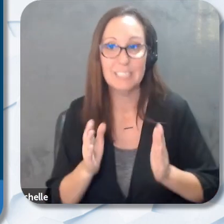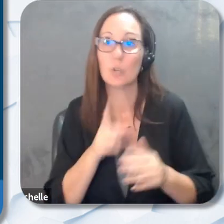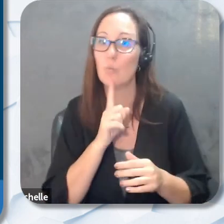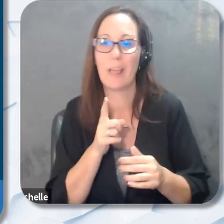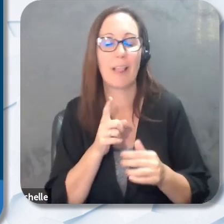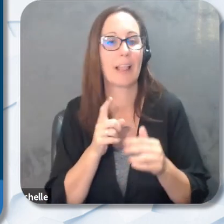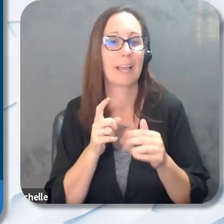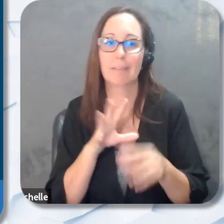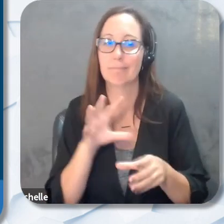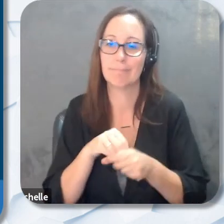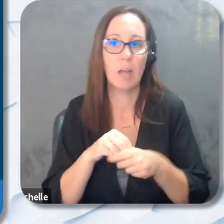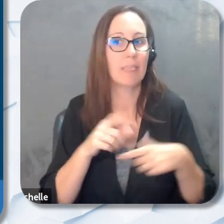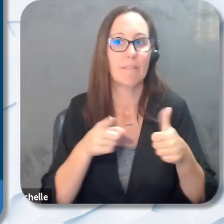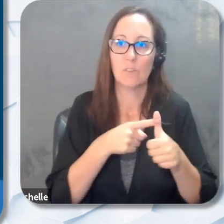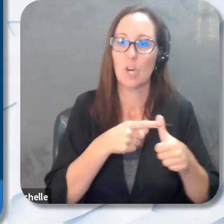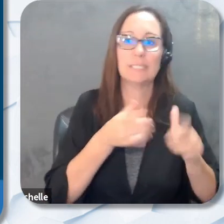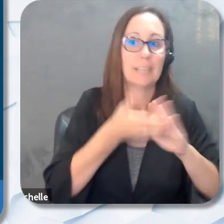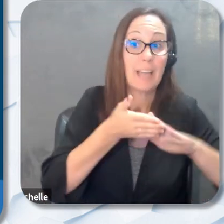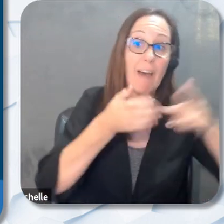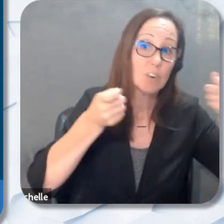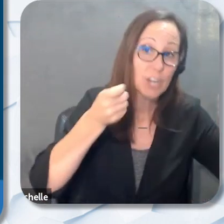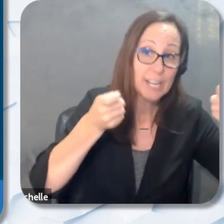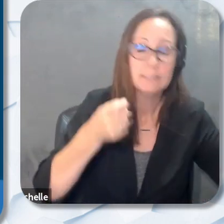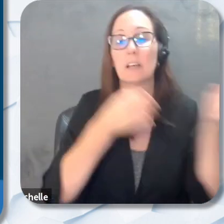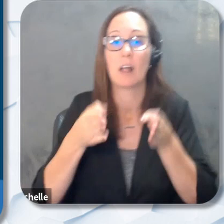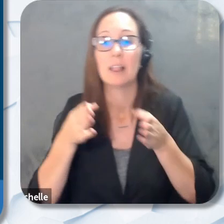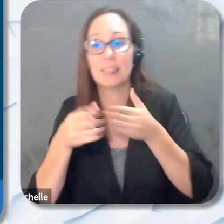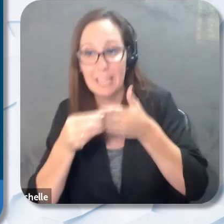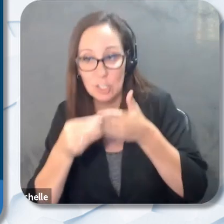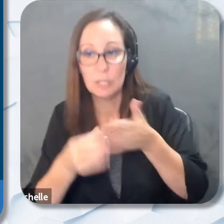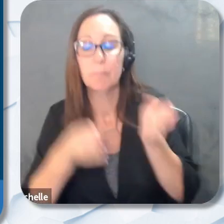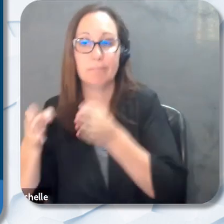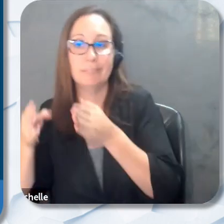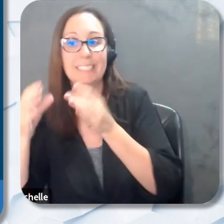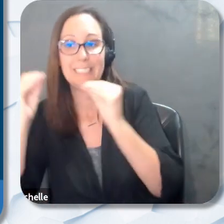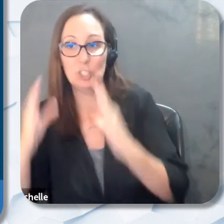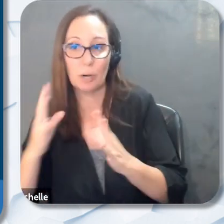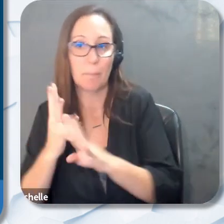first governance second leadership and third building a teacher pipeline sheila. Sheila Self: